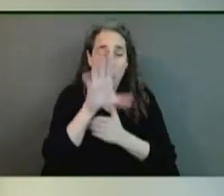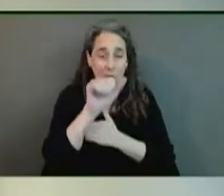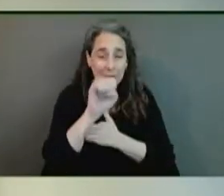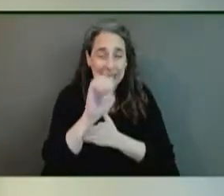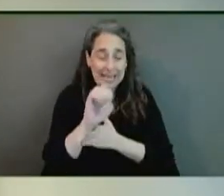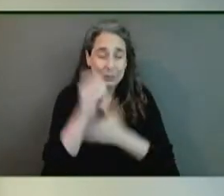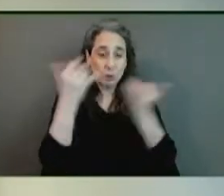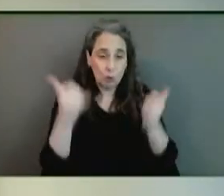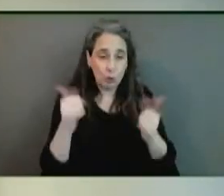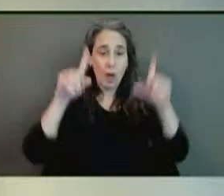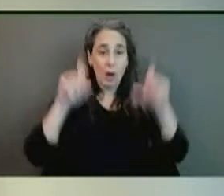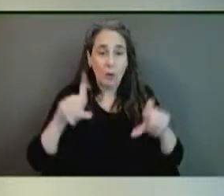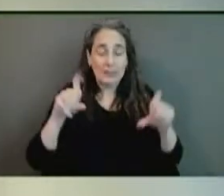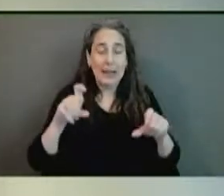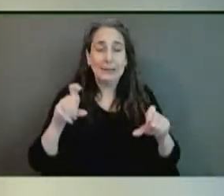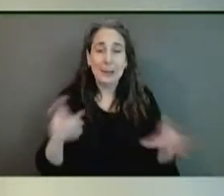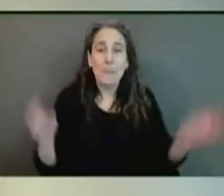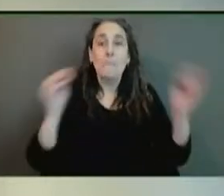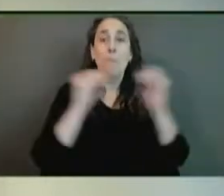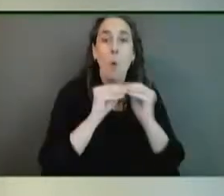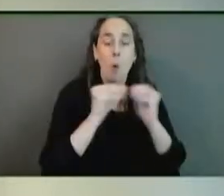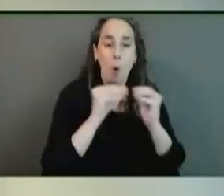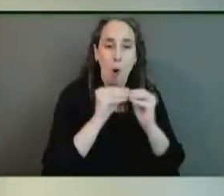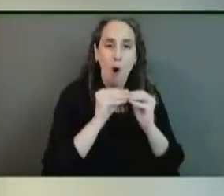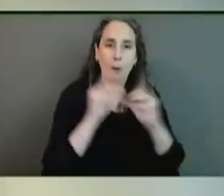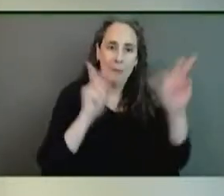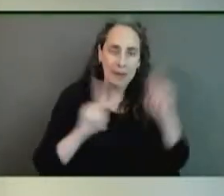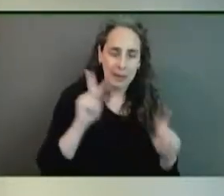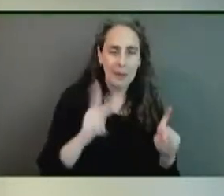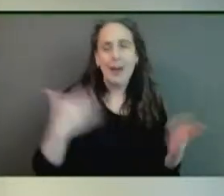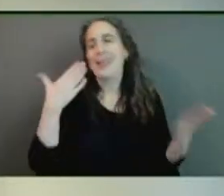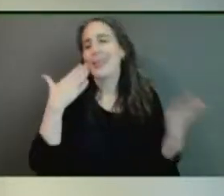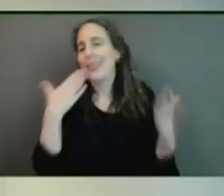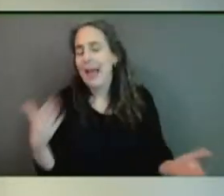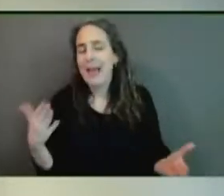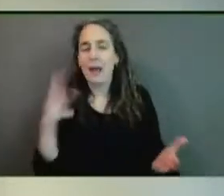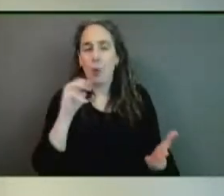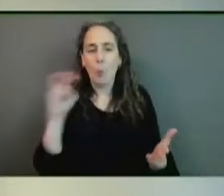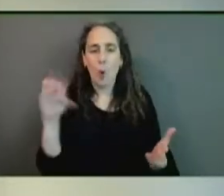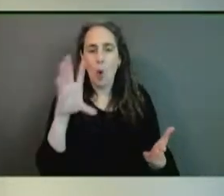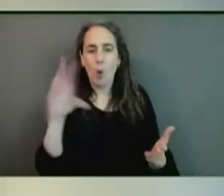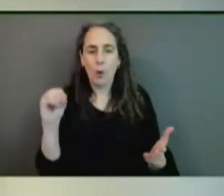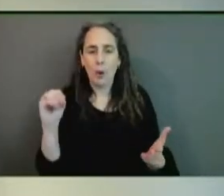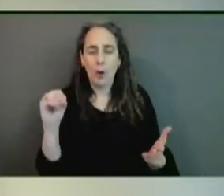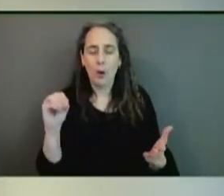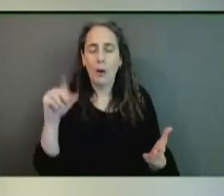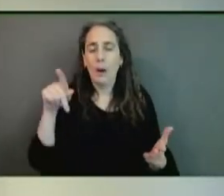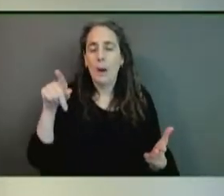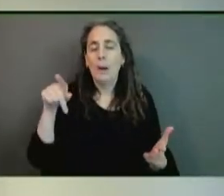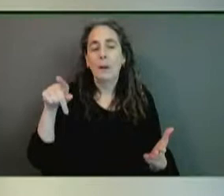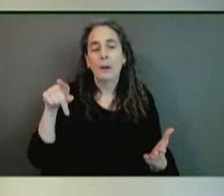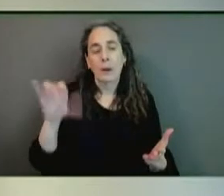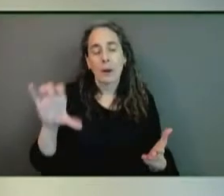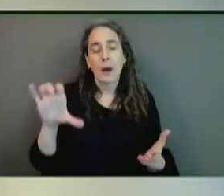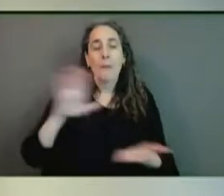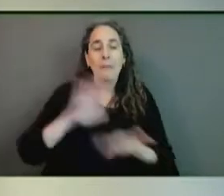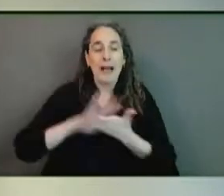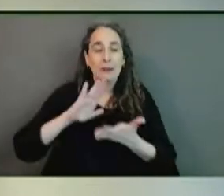had 2400 cases today We're testing and higher volumes. We